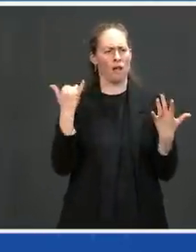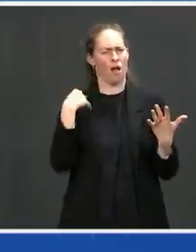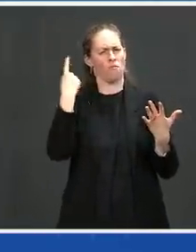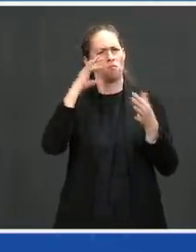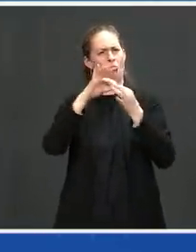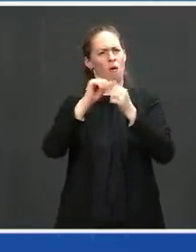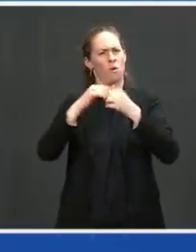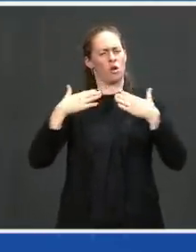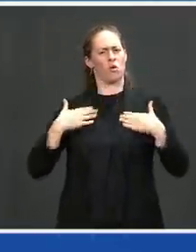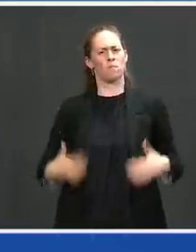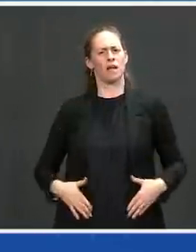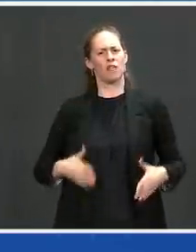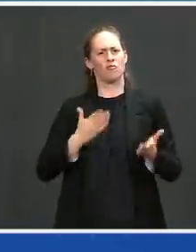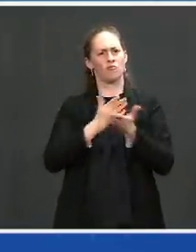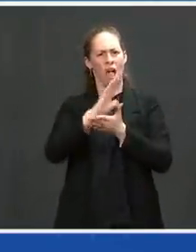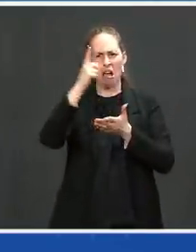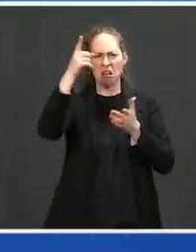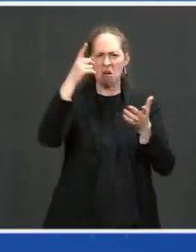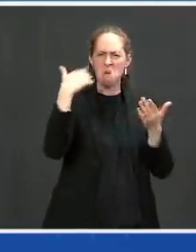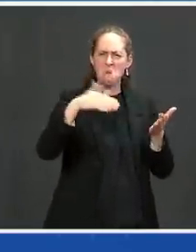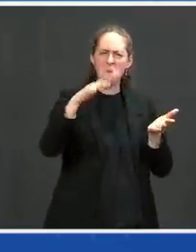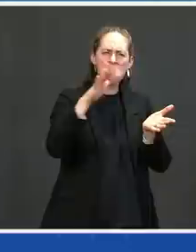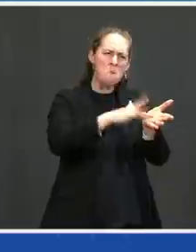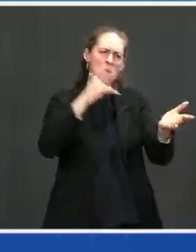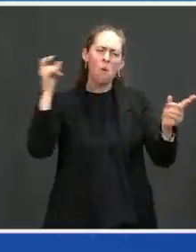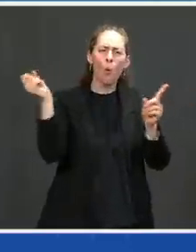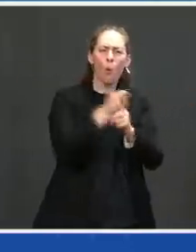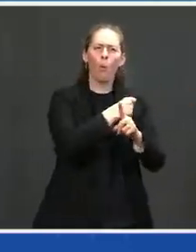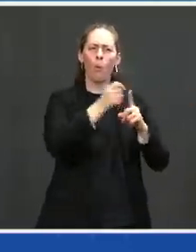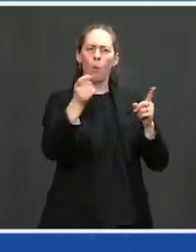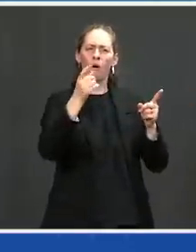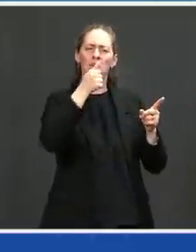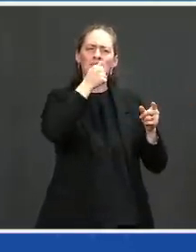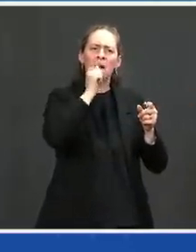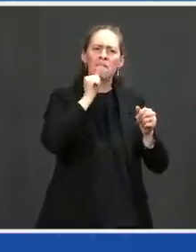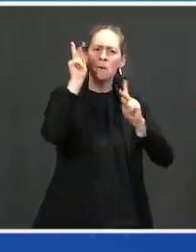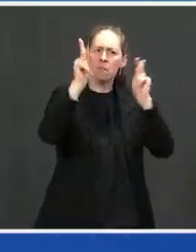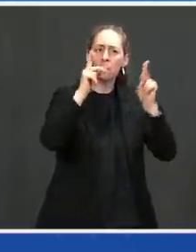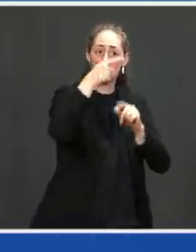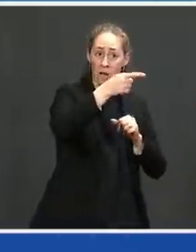So, today, I'm wondering: Are you more likely than you were when you came into office to maintain tariffs on China?